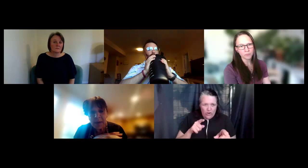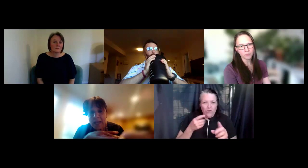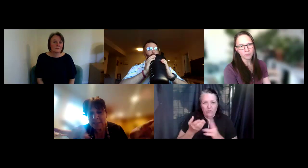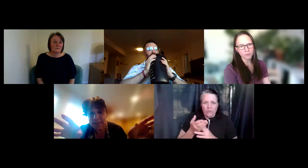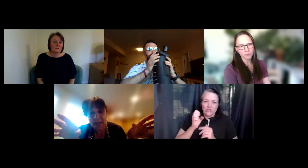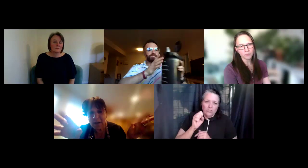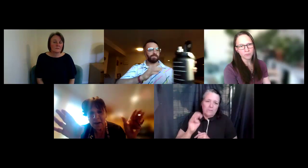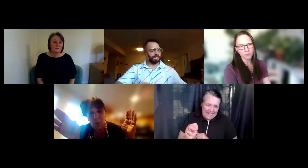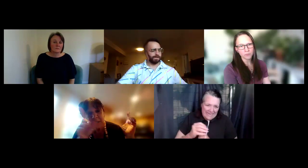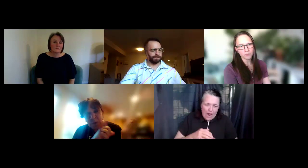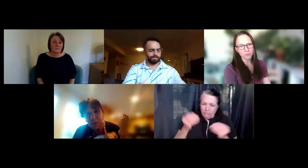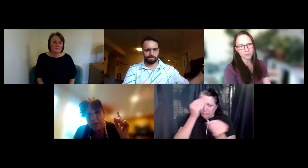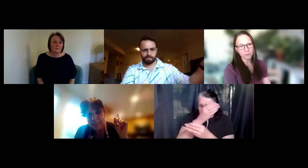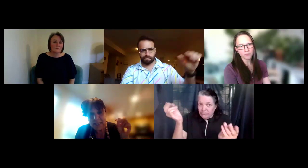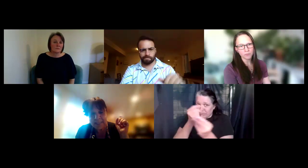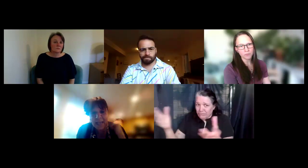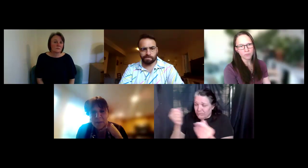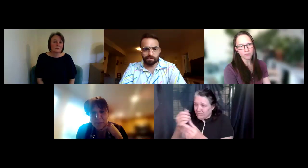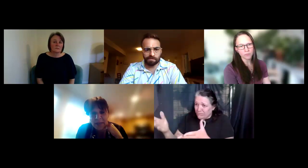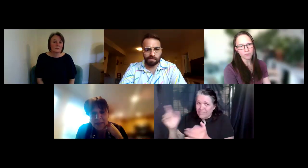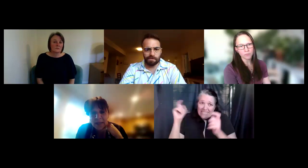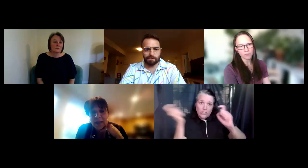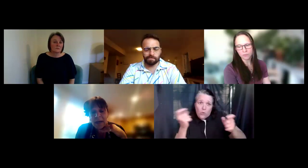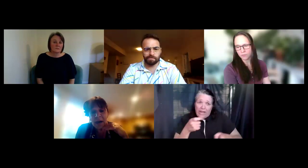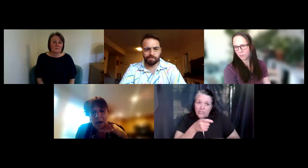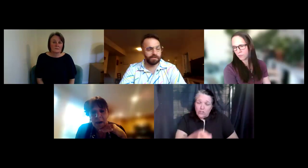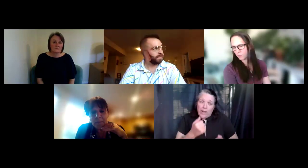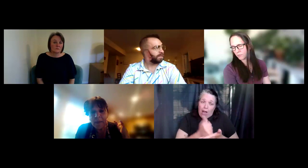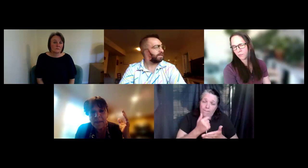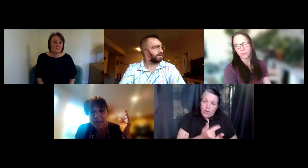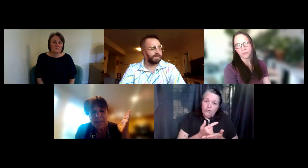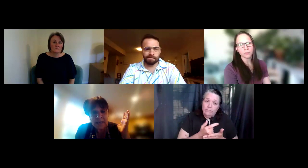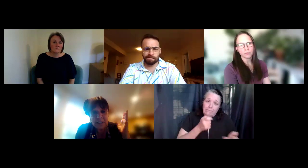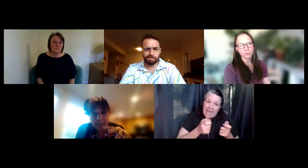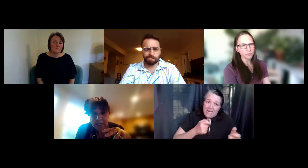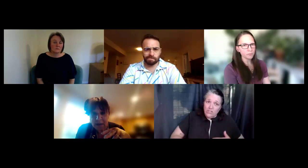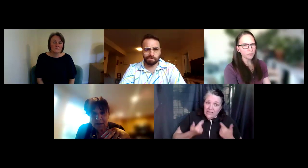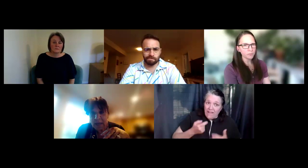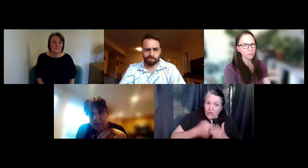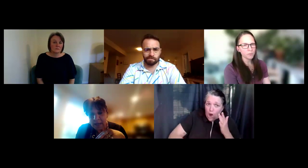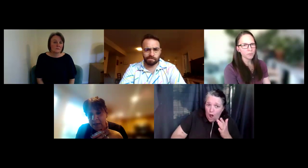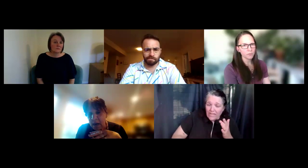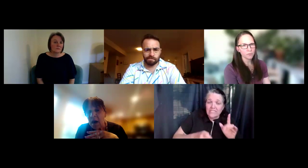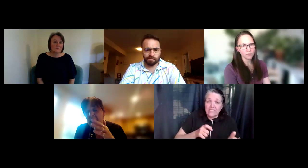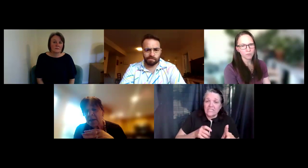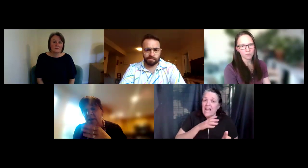blasted it out and once we reached that exact penny, the site shut down and